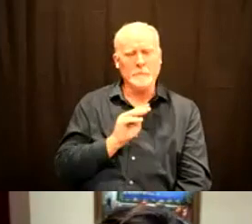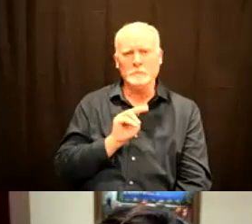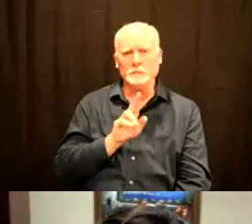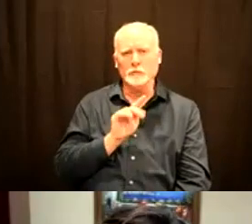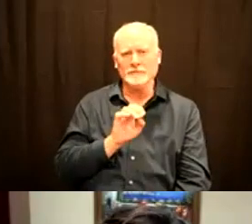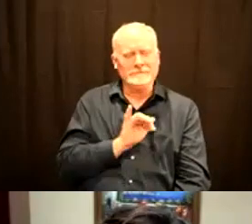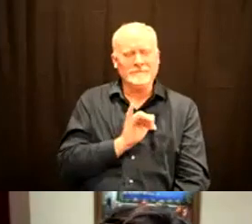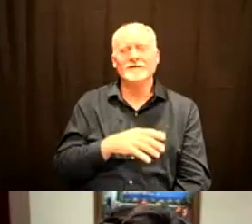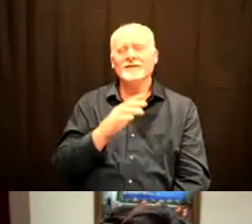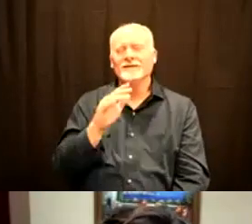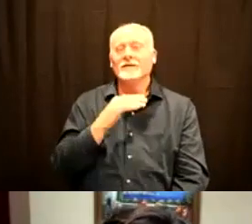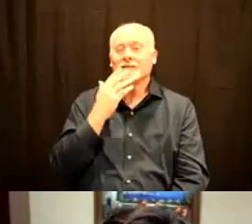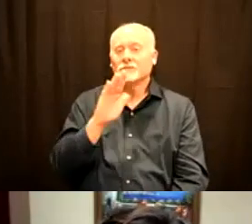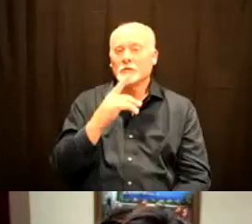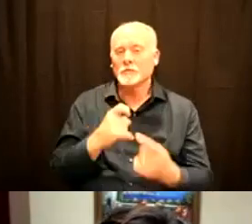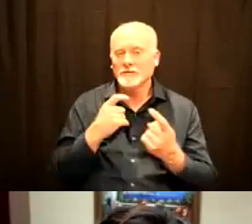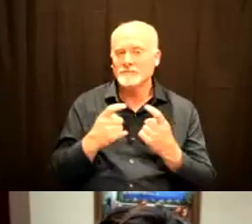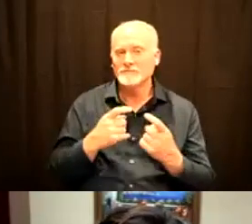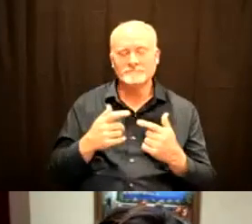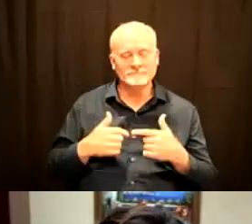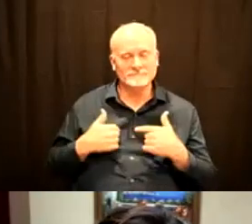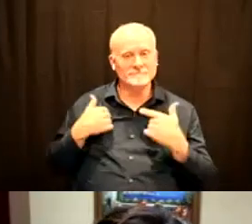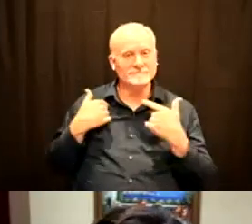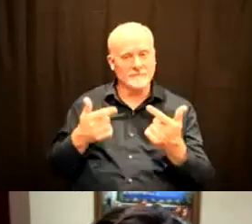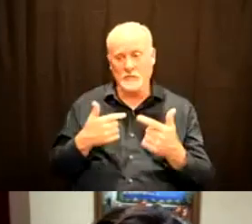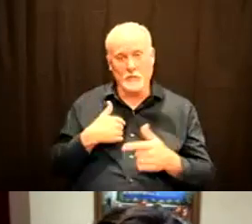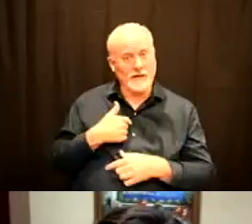questions there are questions that we've been asking as well and as you can see by